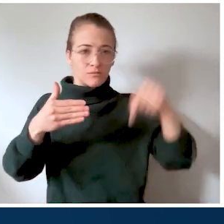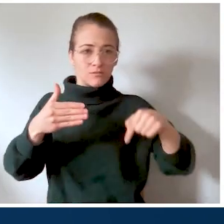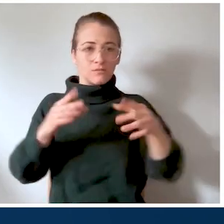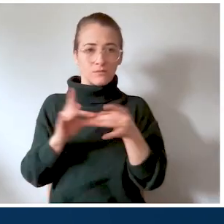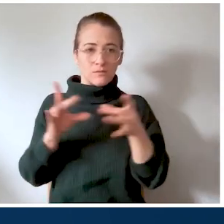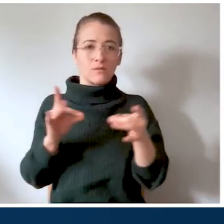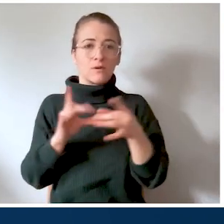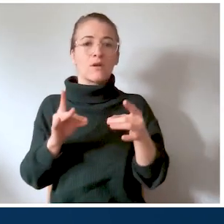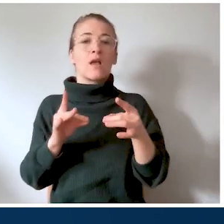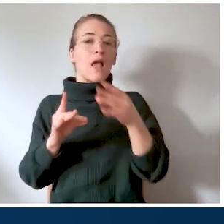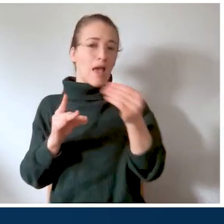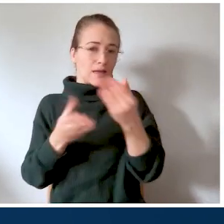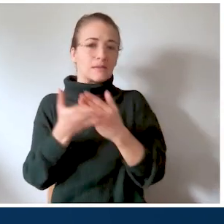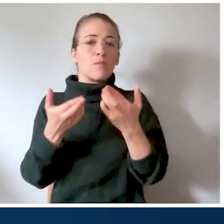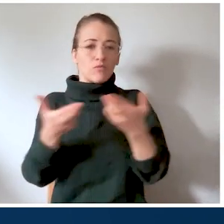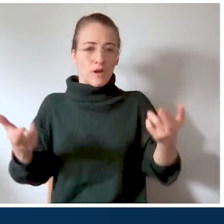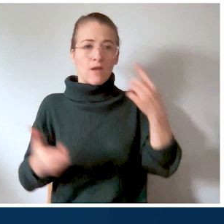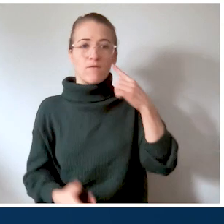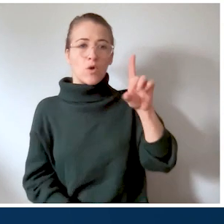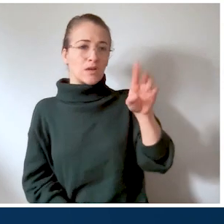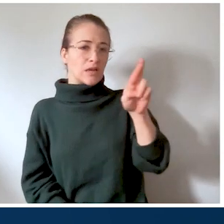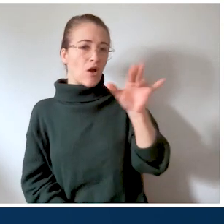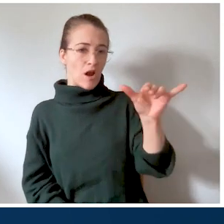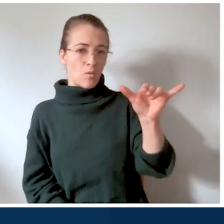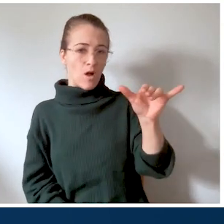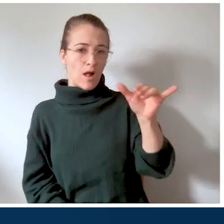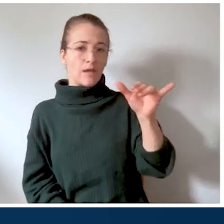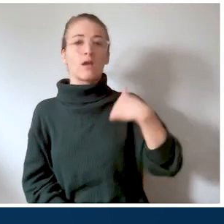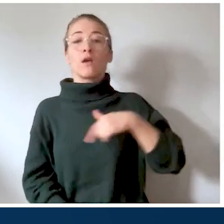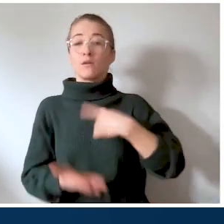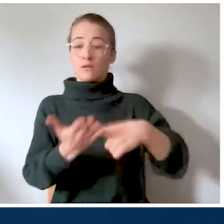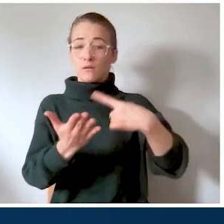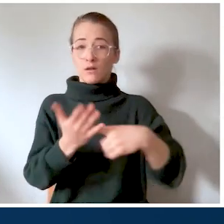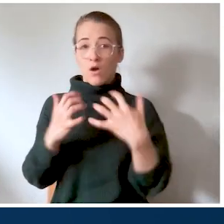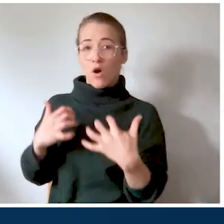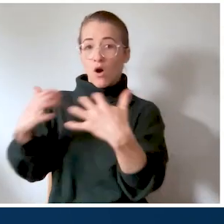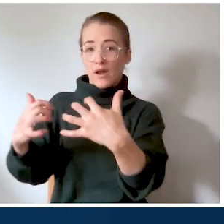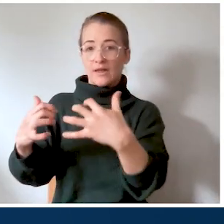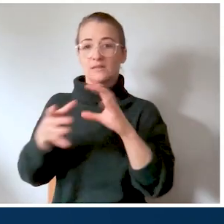as well as some resources for DRNY. And as we're talking to our audience about getting prepared,